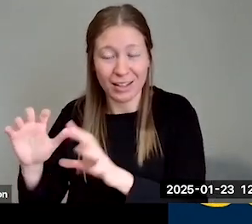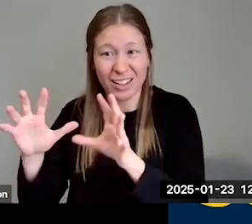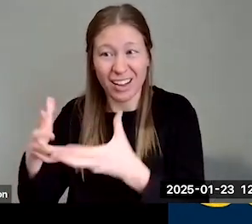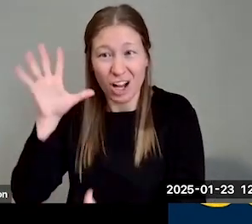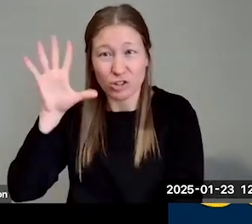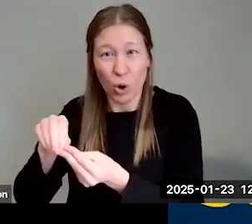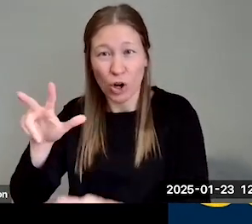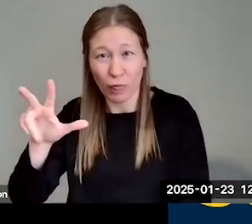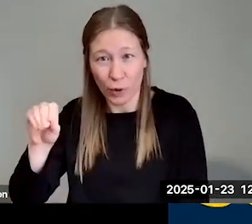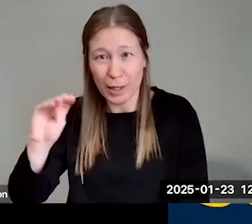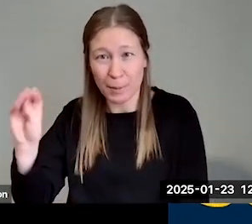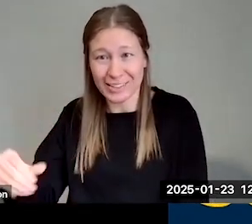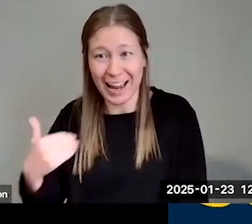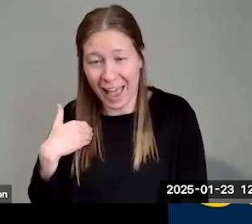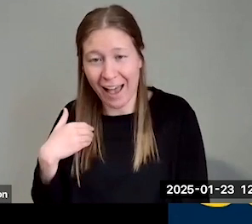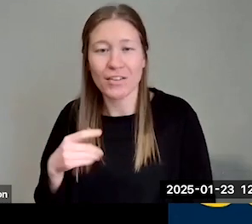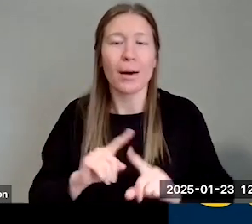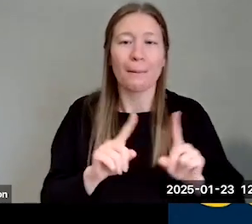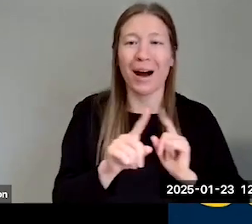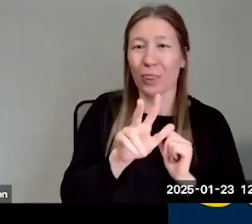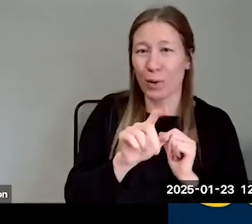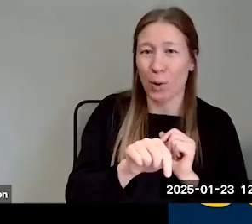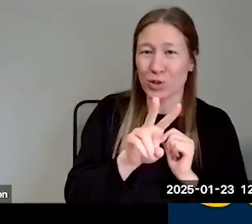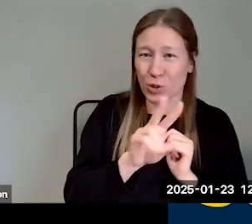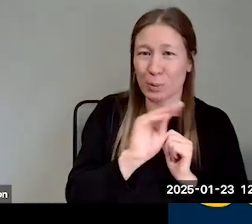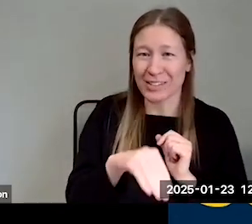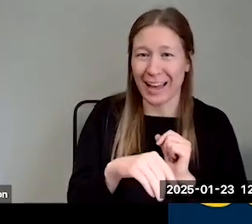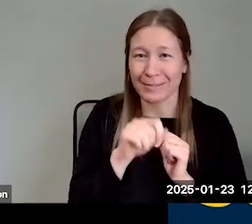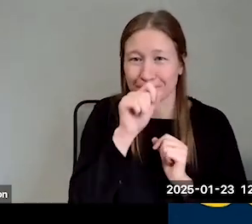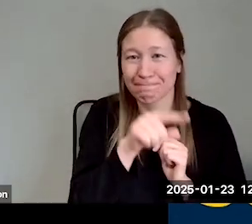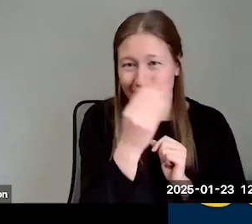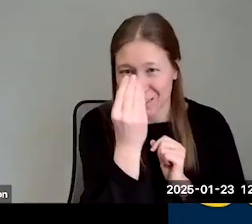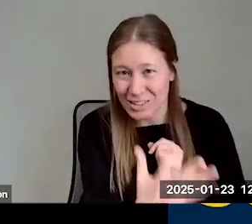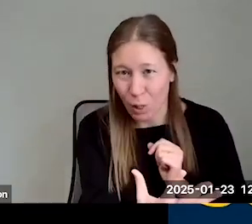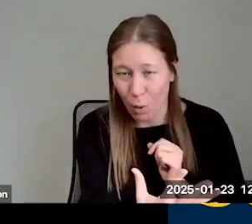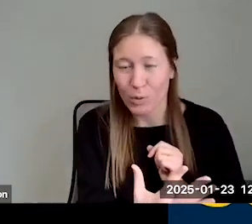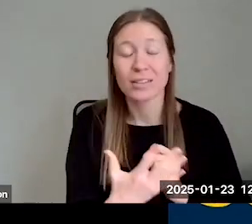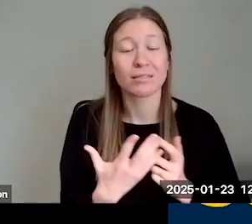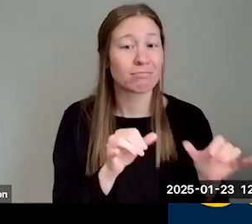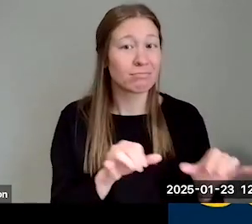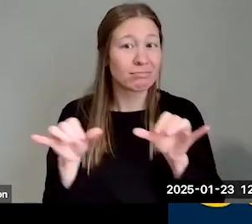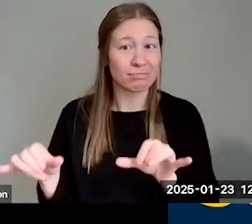So interestingly, the same study found that the numbers are similar across gender and generation,